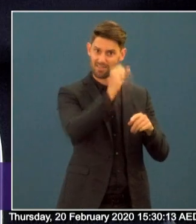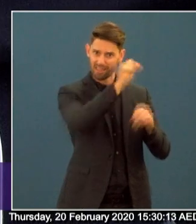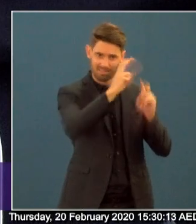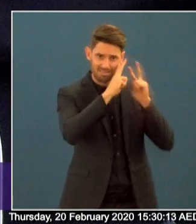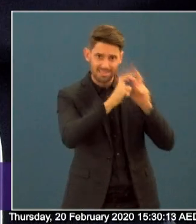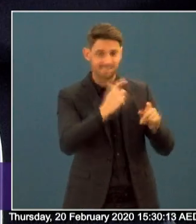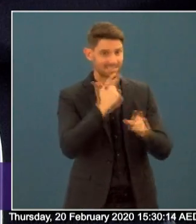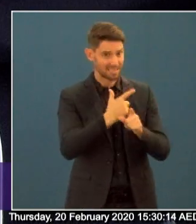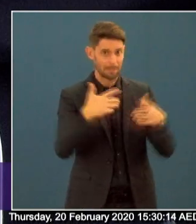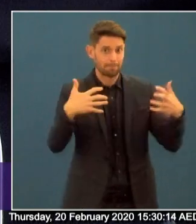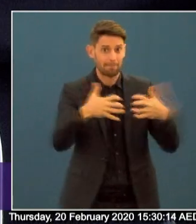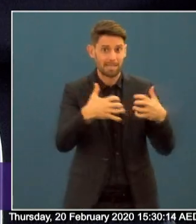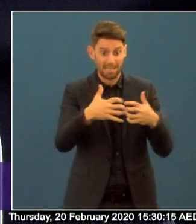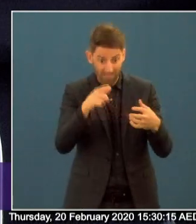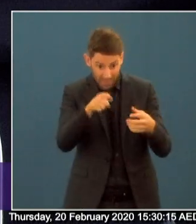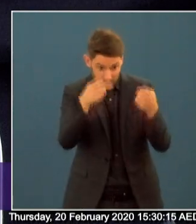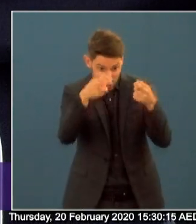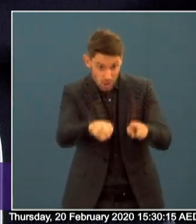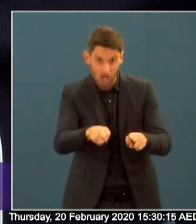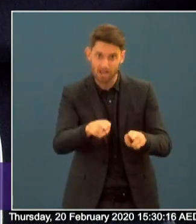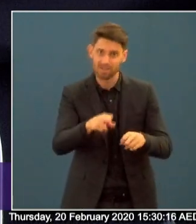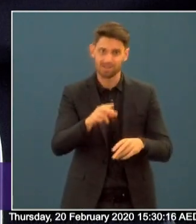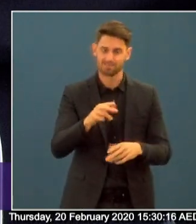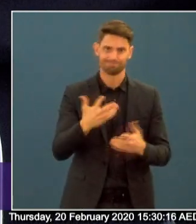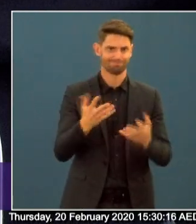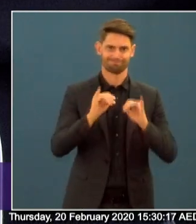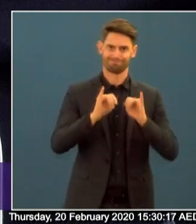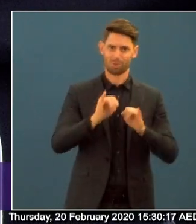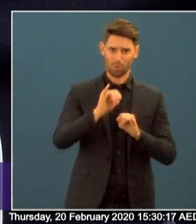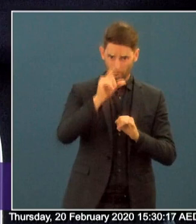And unpacking the expected inevitability